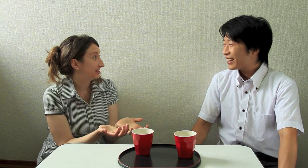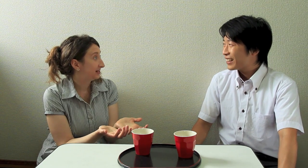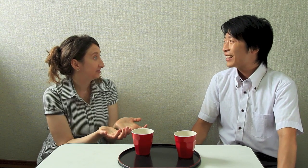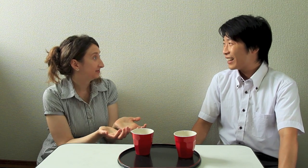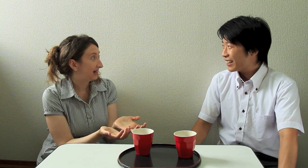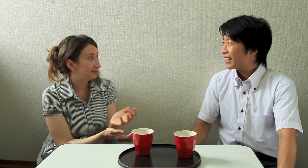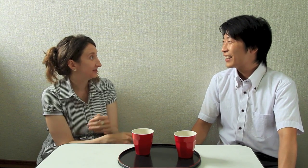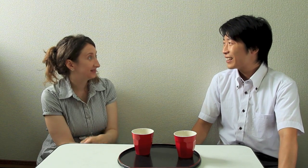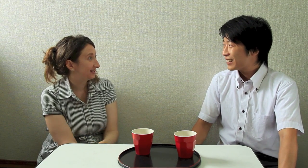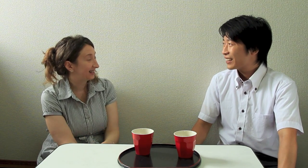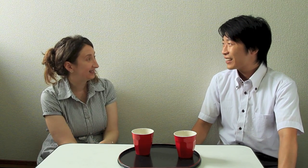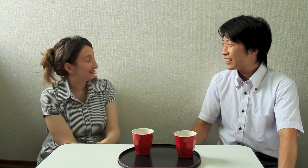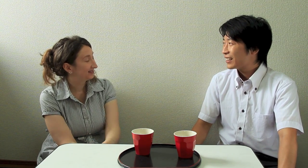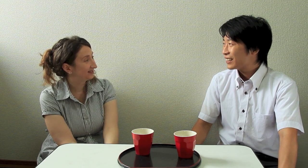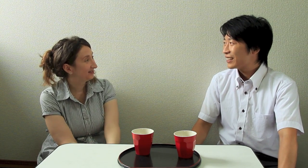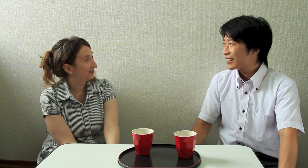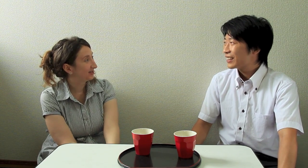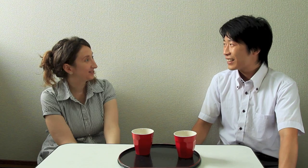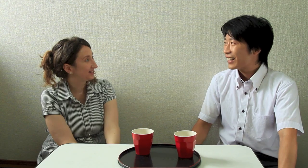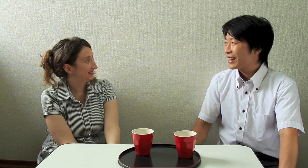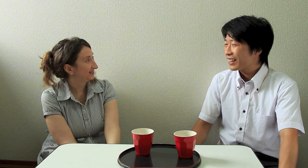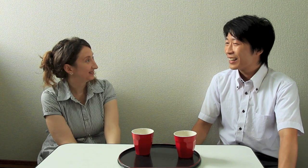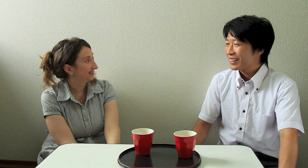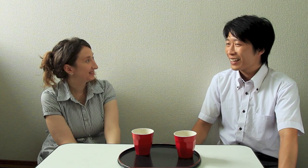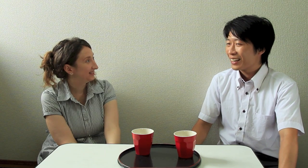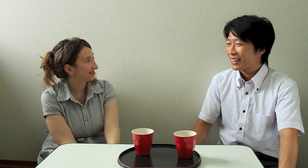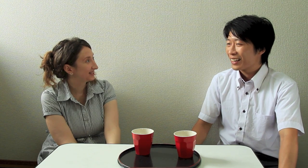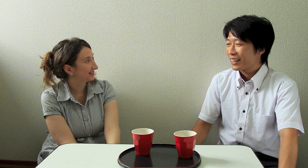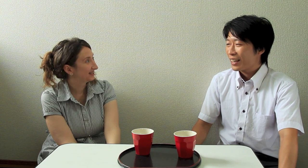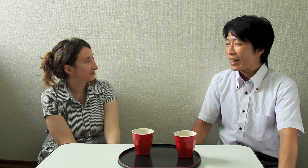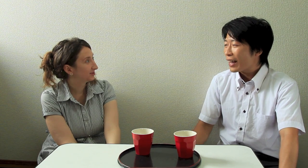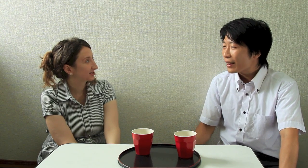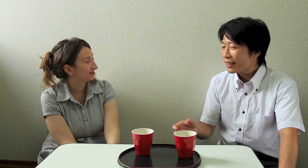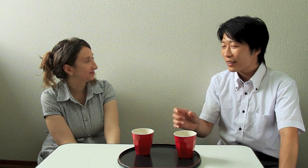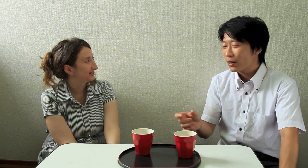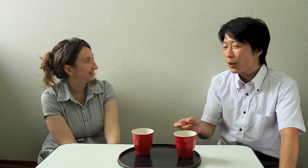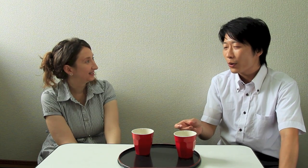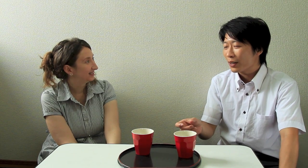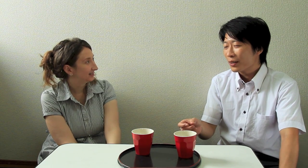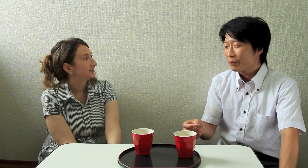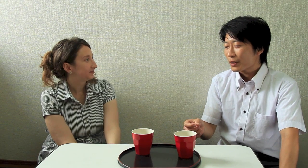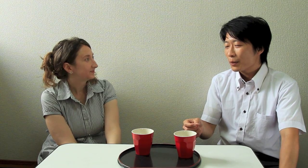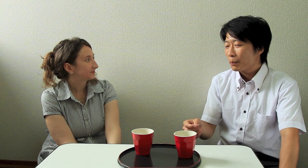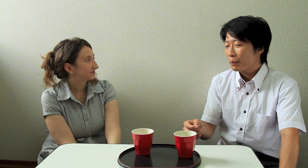I understand what it is now, but I can't imagine it. It's interesting There was a like a code